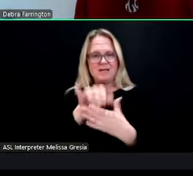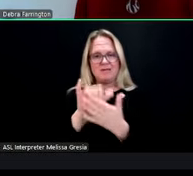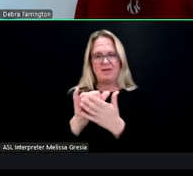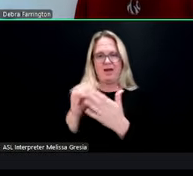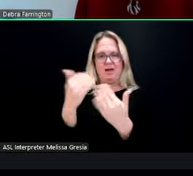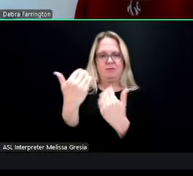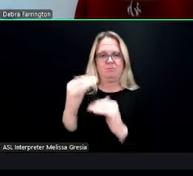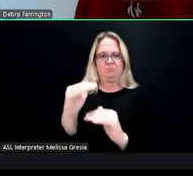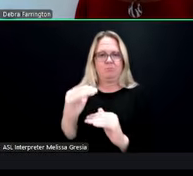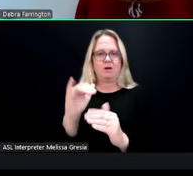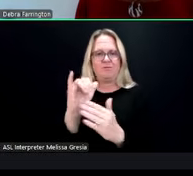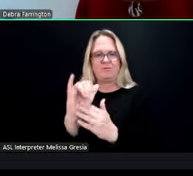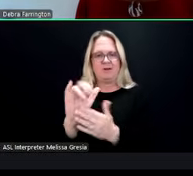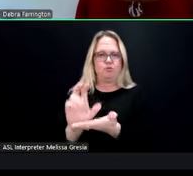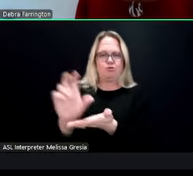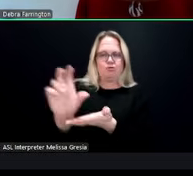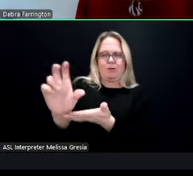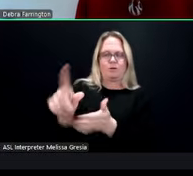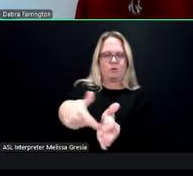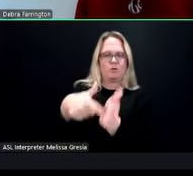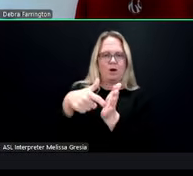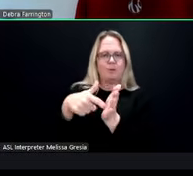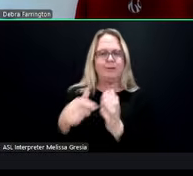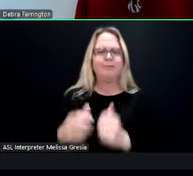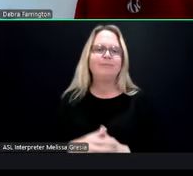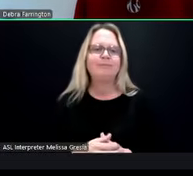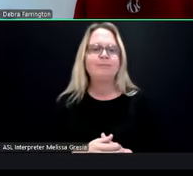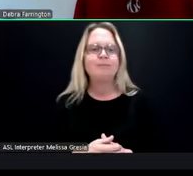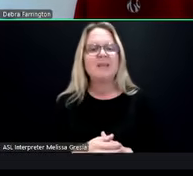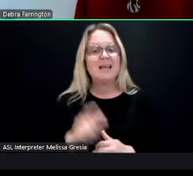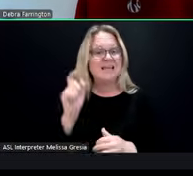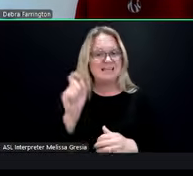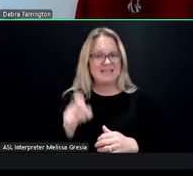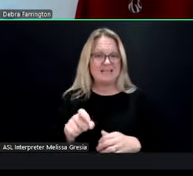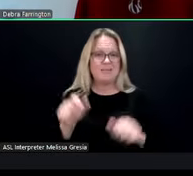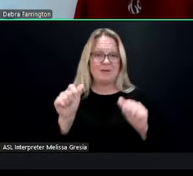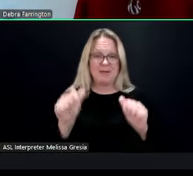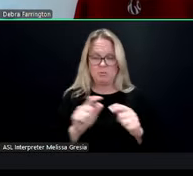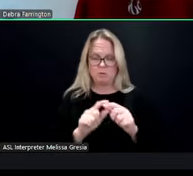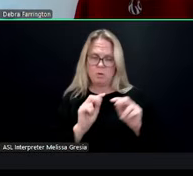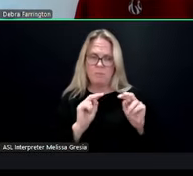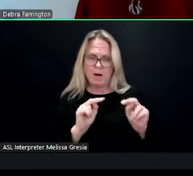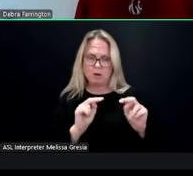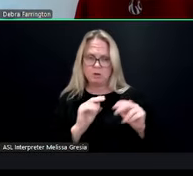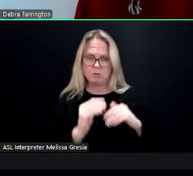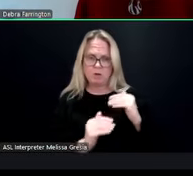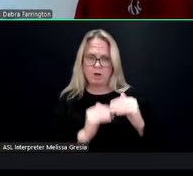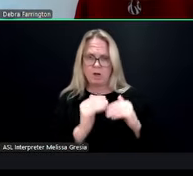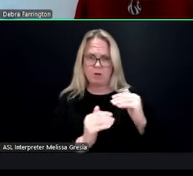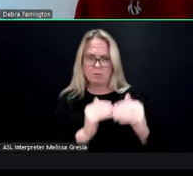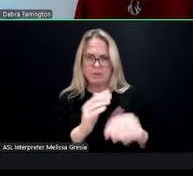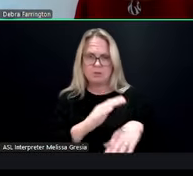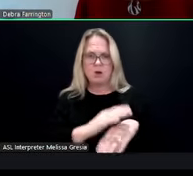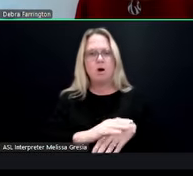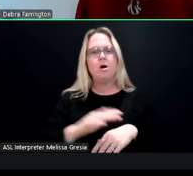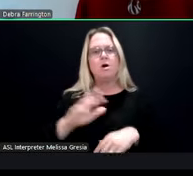the grant requirement. They will need to be able to monitor their progress on RHTP goals and they